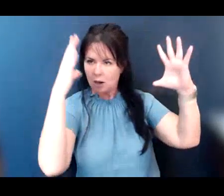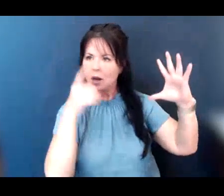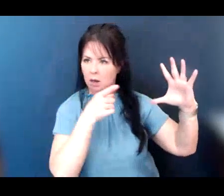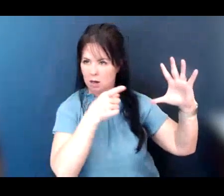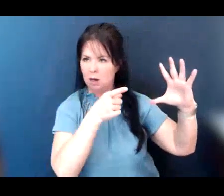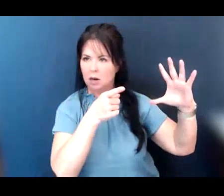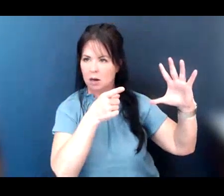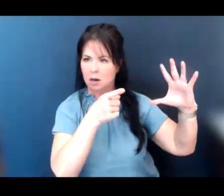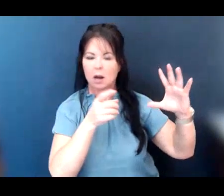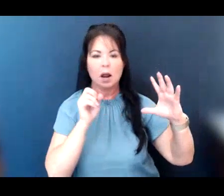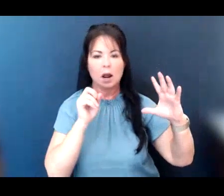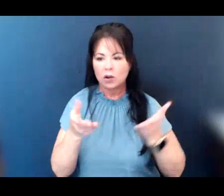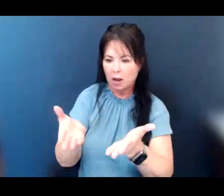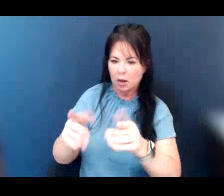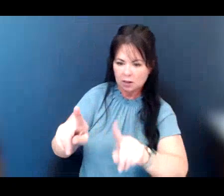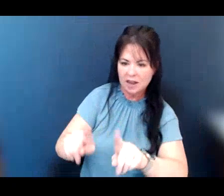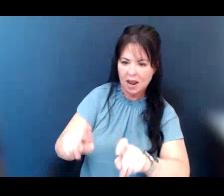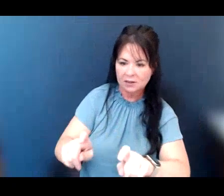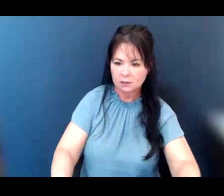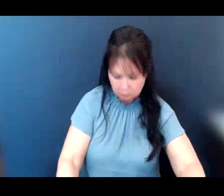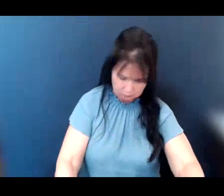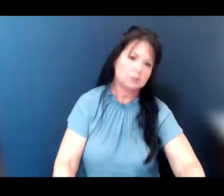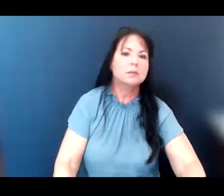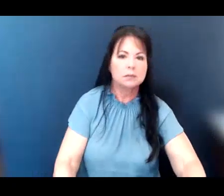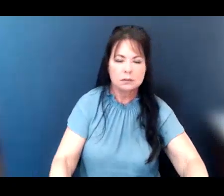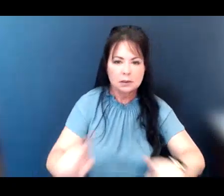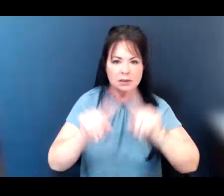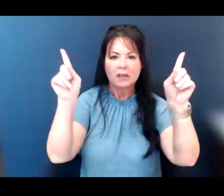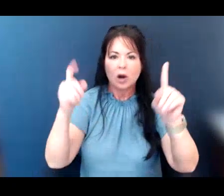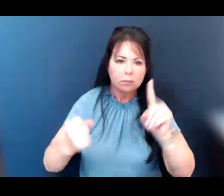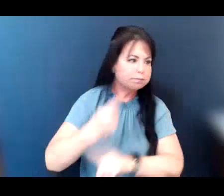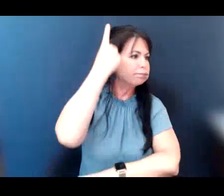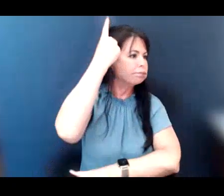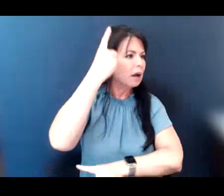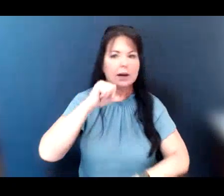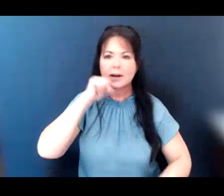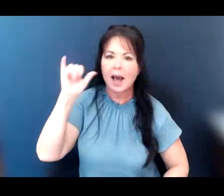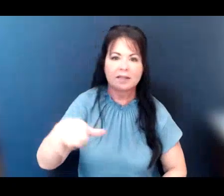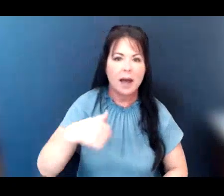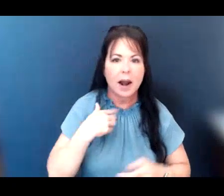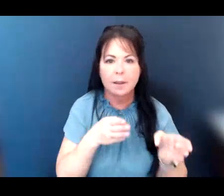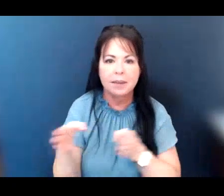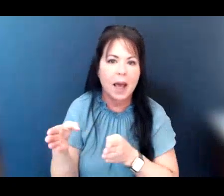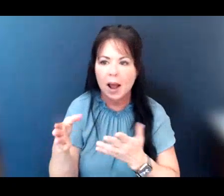And they use it in a totally different way that we never even could have thought about.